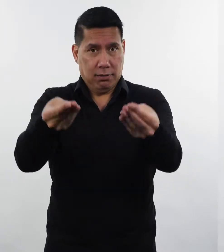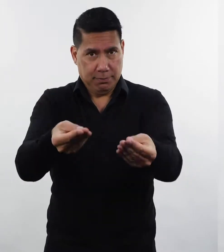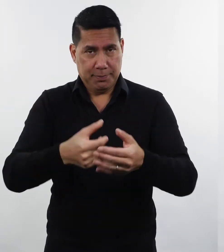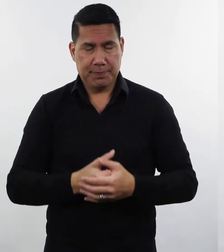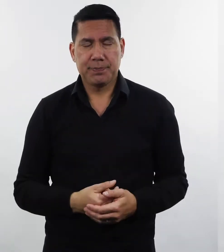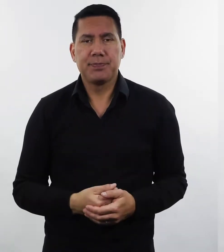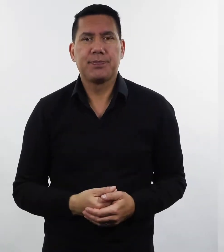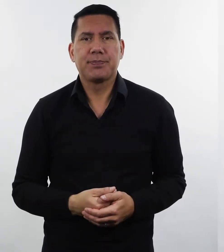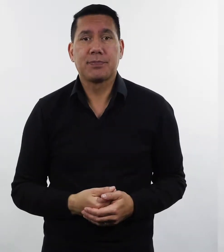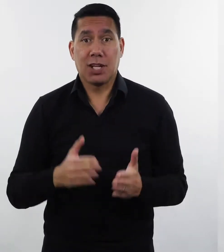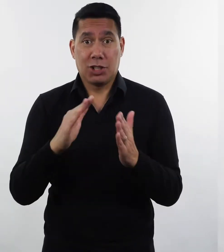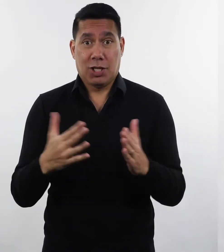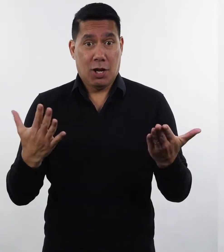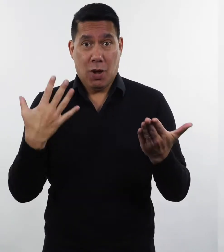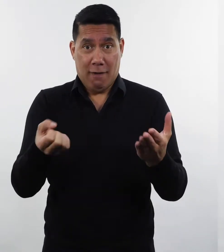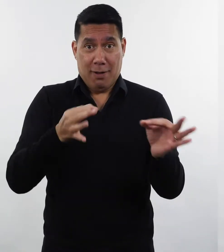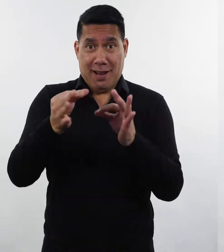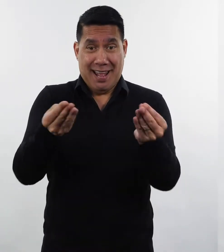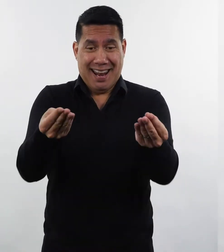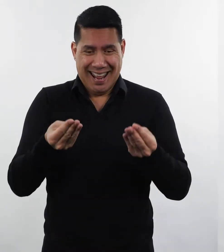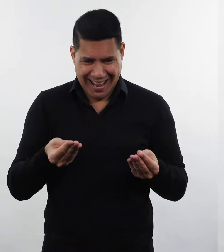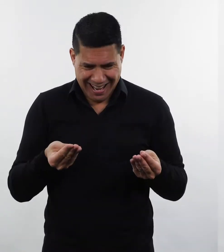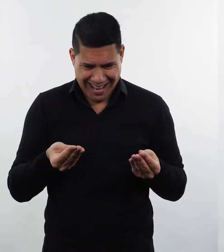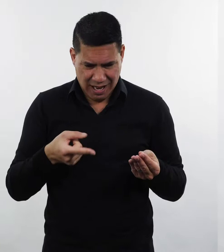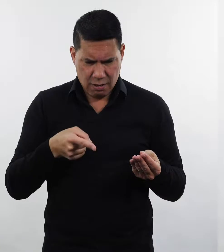So now you have your plan, what if you do not think it reflects your goals